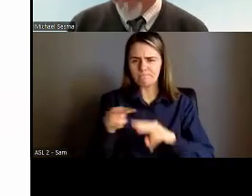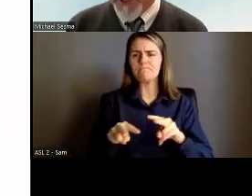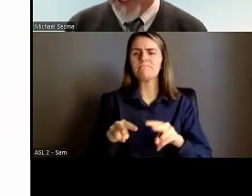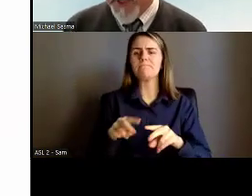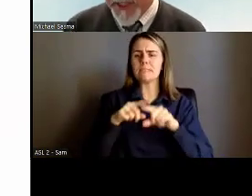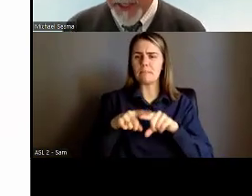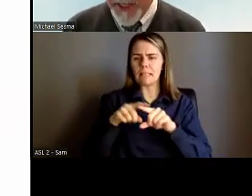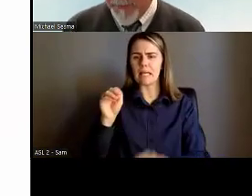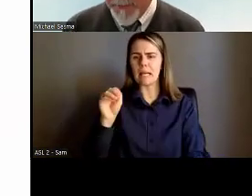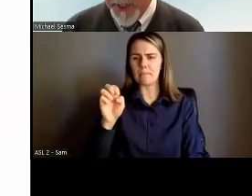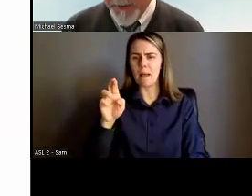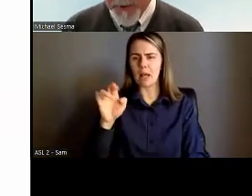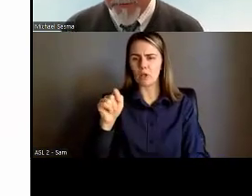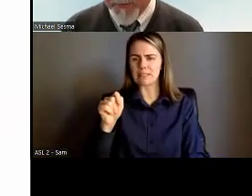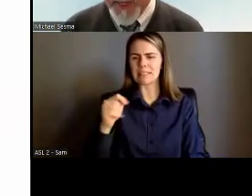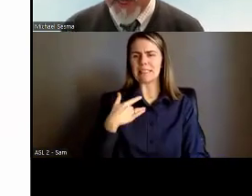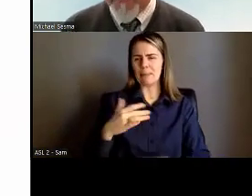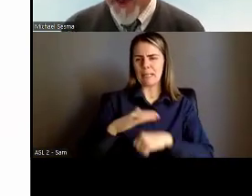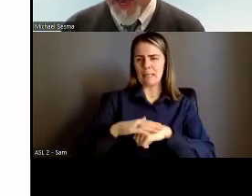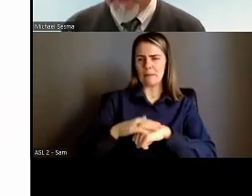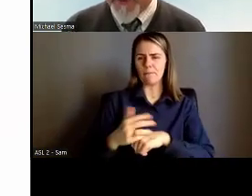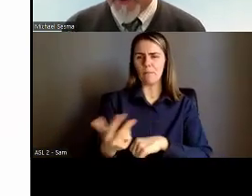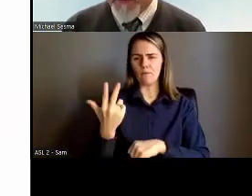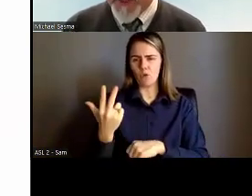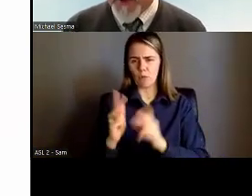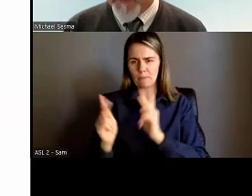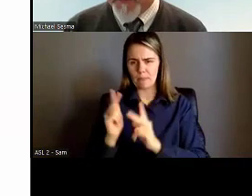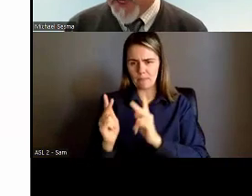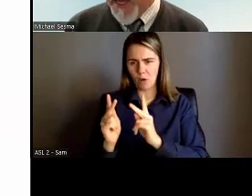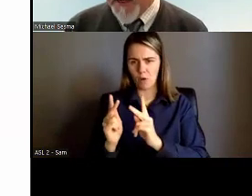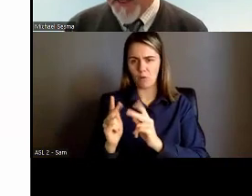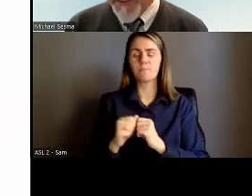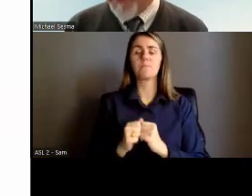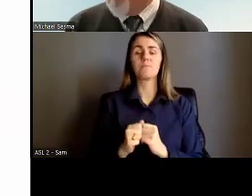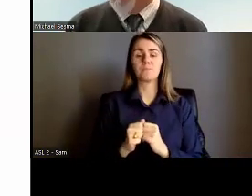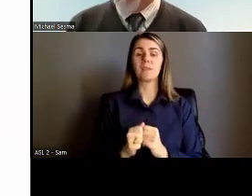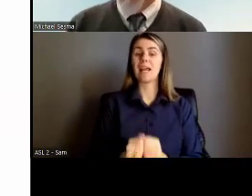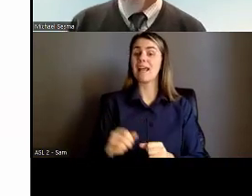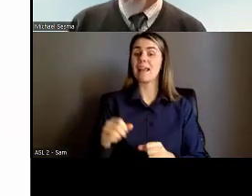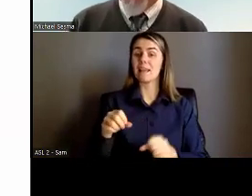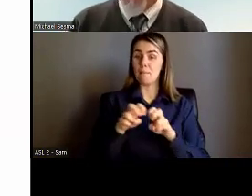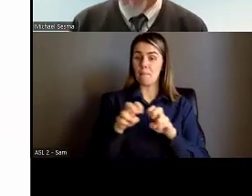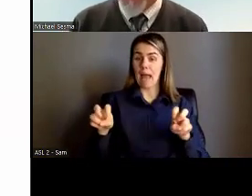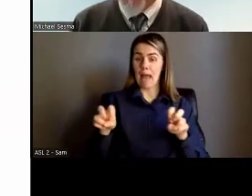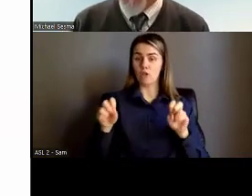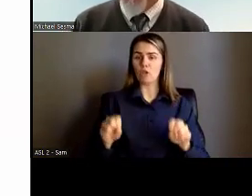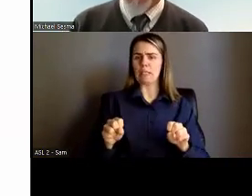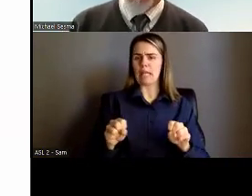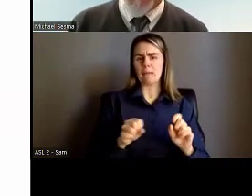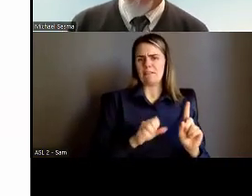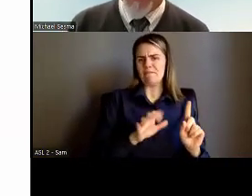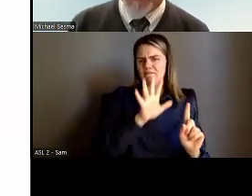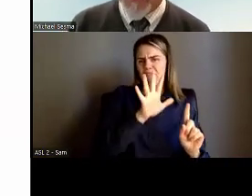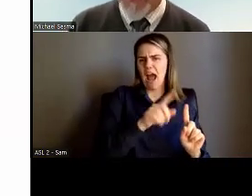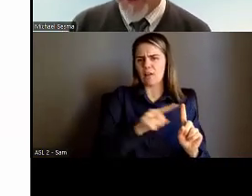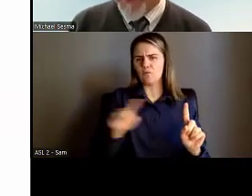which may be anywhere from five to 30 people. It will be assigned a priority score and a percentile ranking